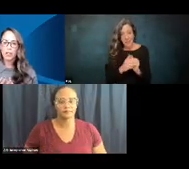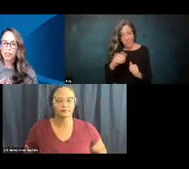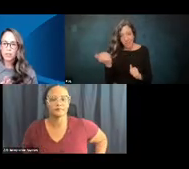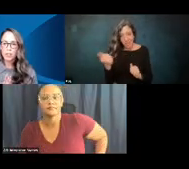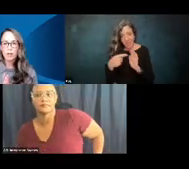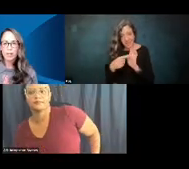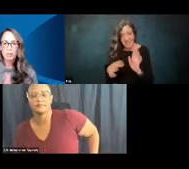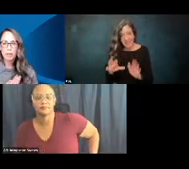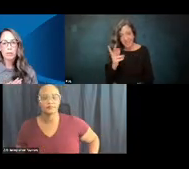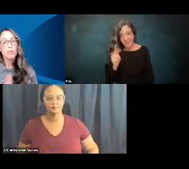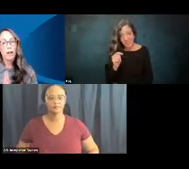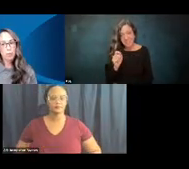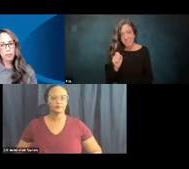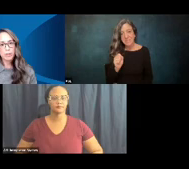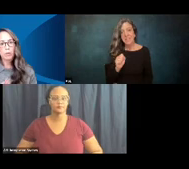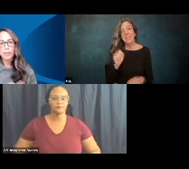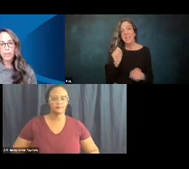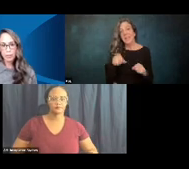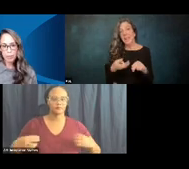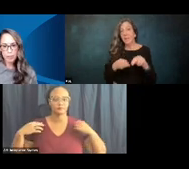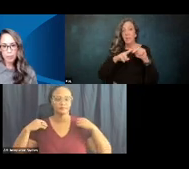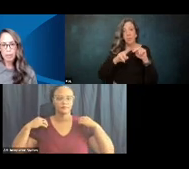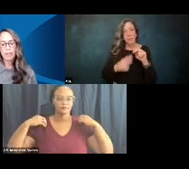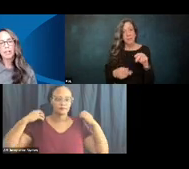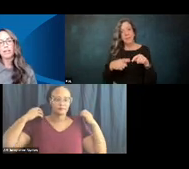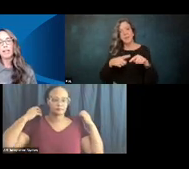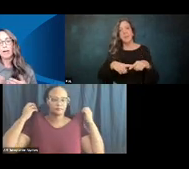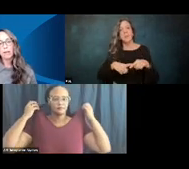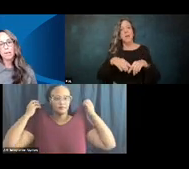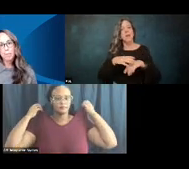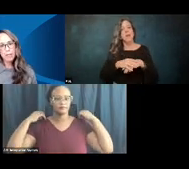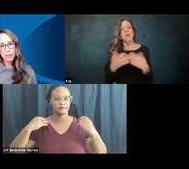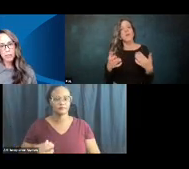the direction of the trend may move upward or downward depending on the outcome being